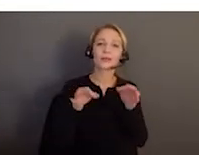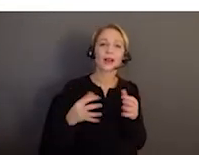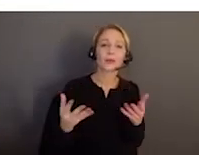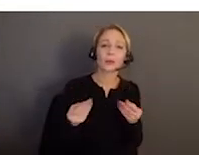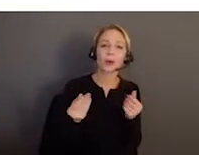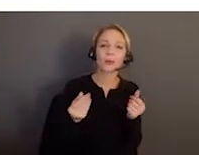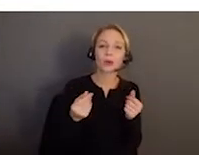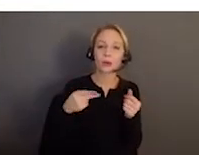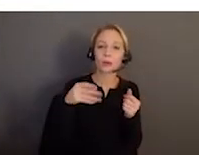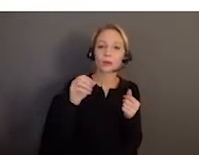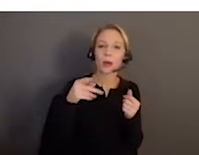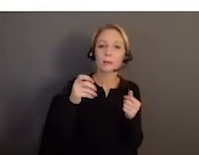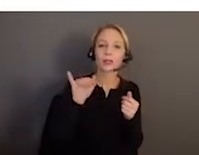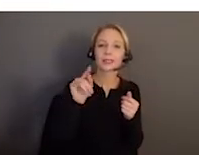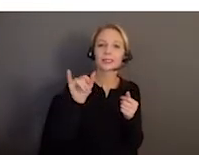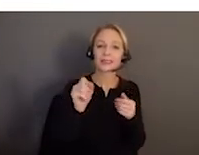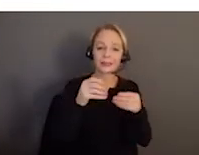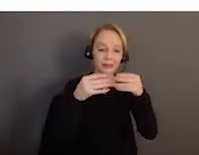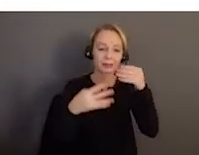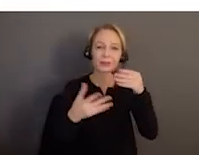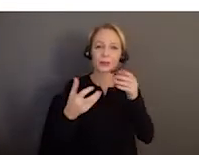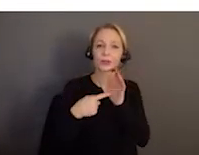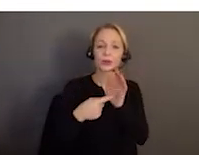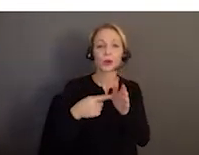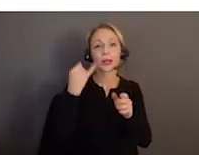FOR THERE DROP-DOWNS ON THE ACTION.